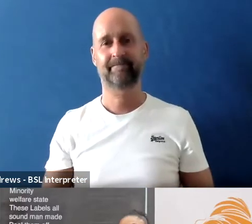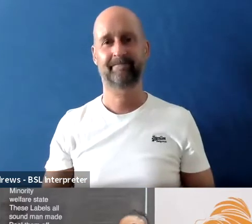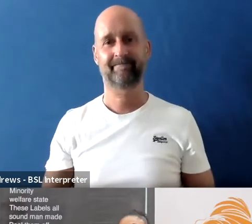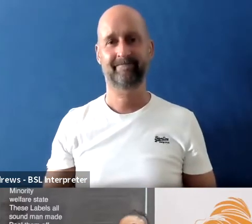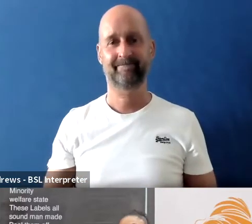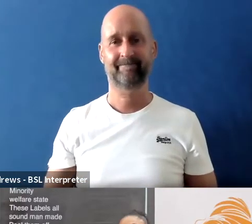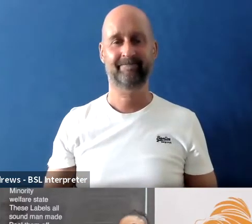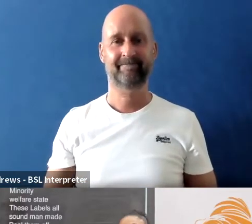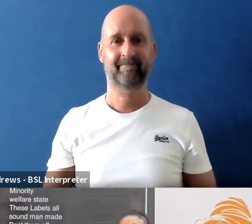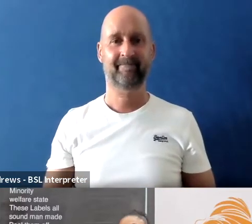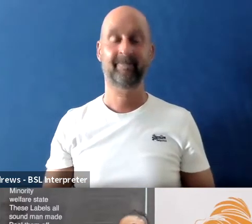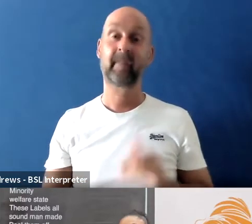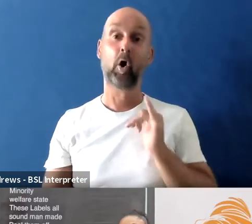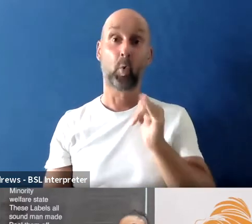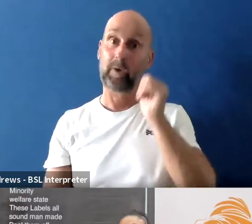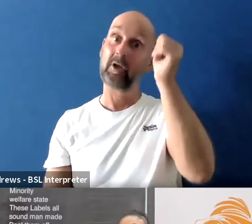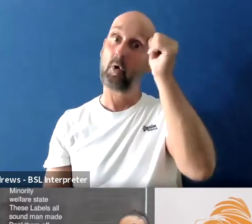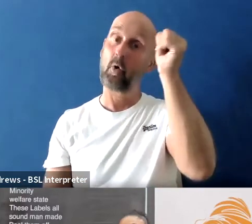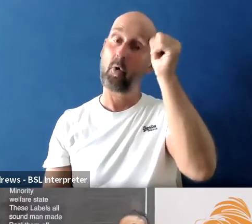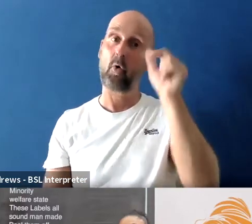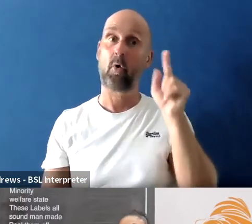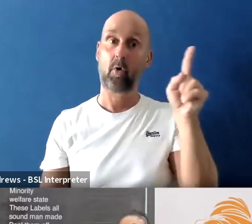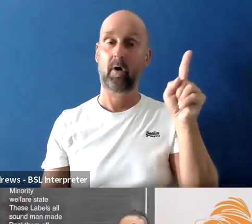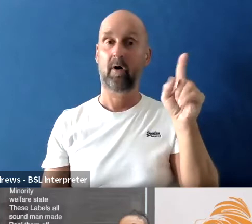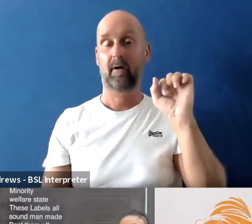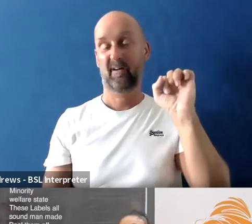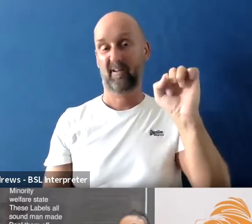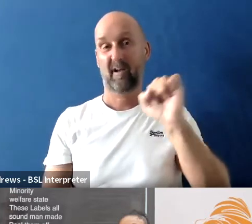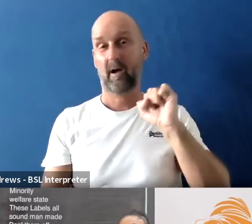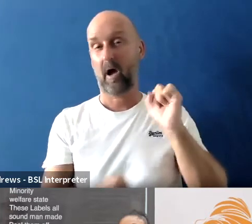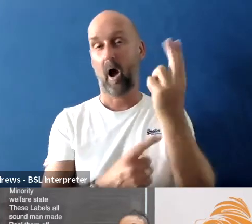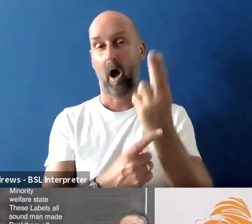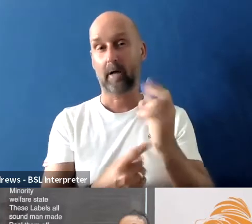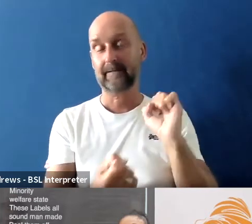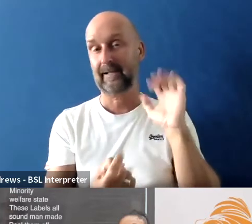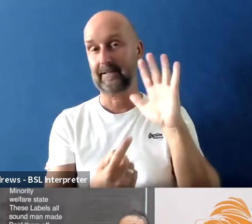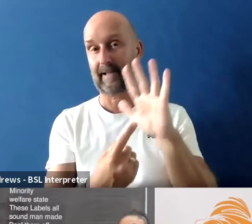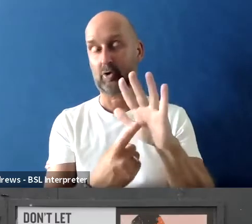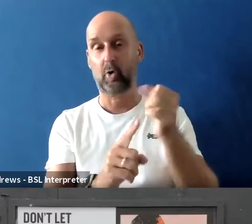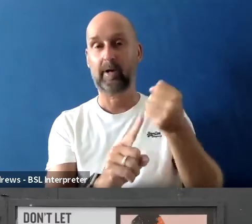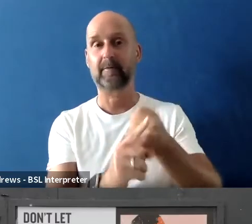We know that a priority for the #ArtIsEssential campaign is to ensure we protect access for all